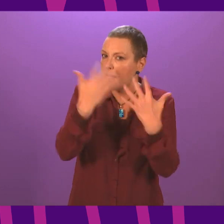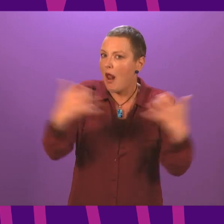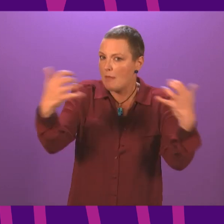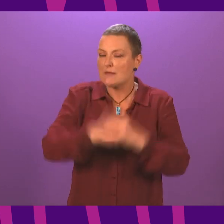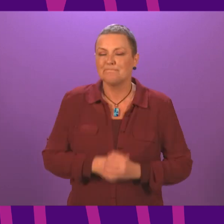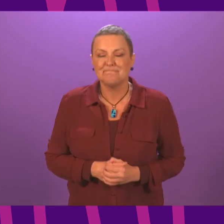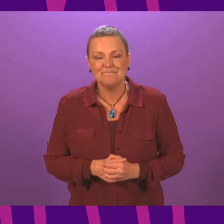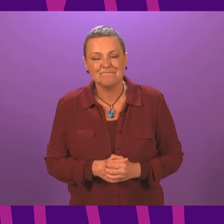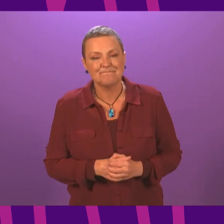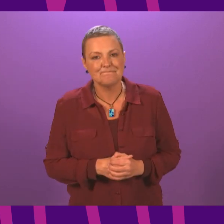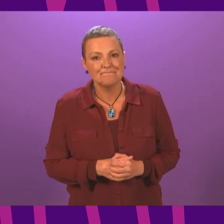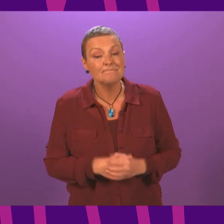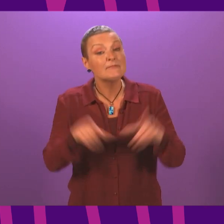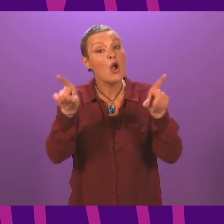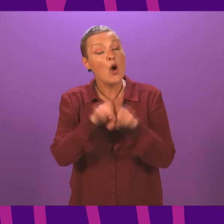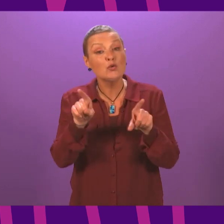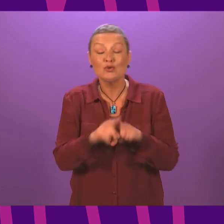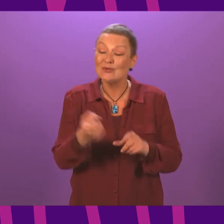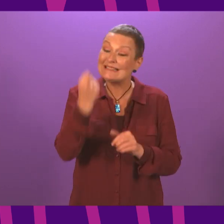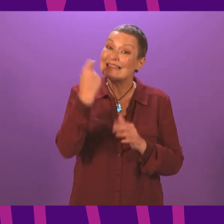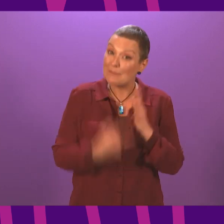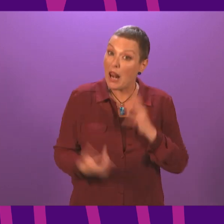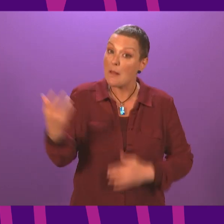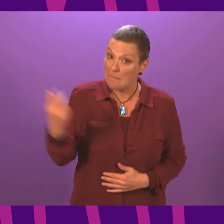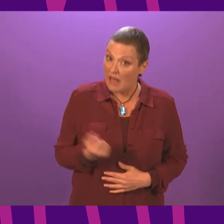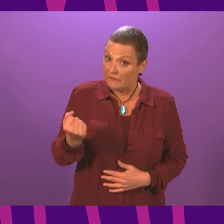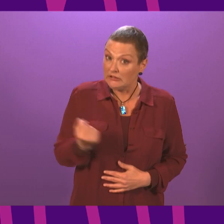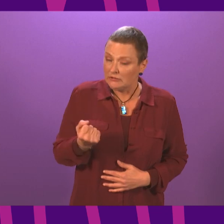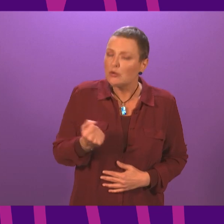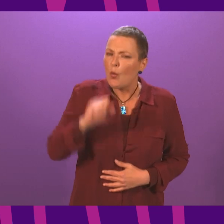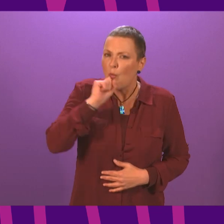As with disability benefits, we will also progress the important policy work necessary.